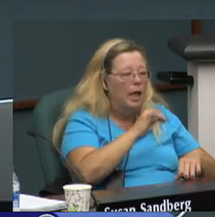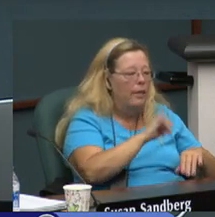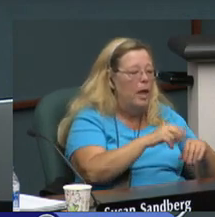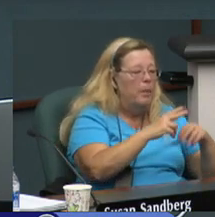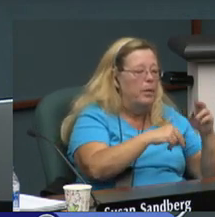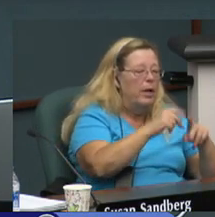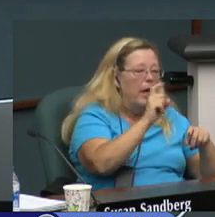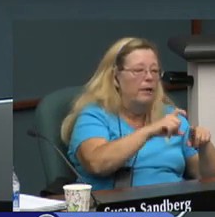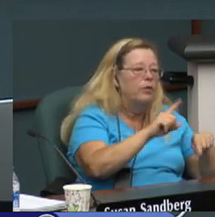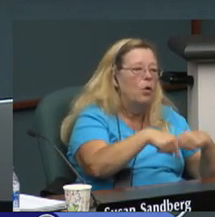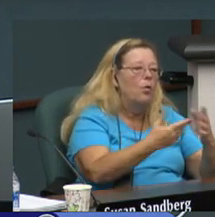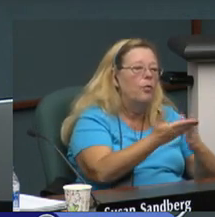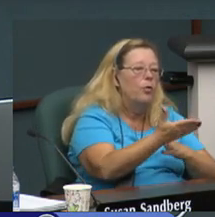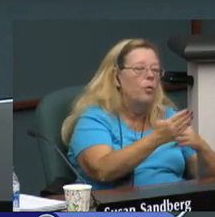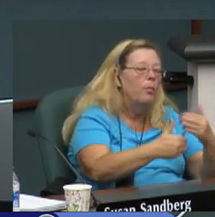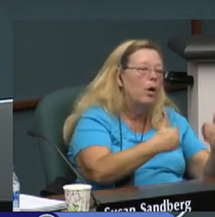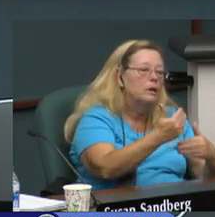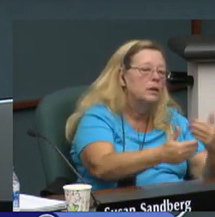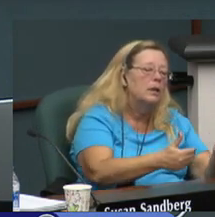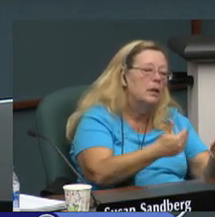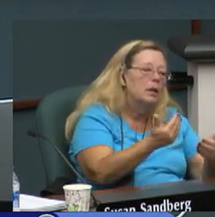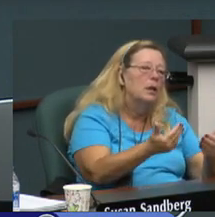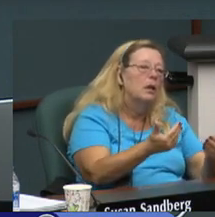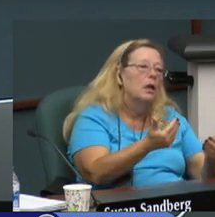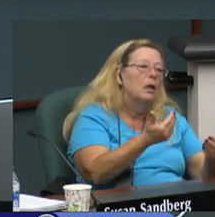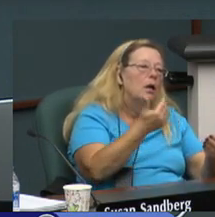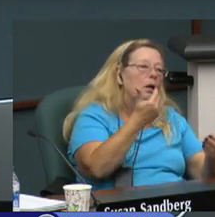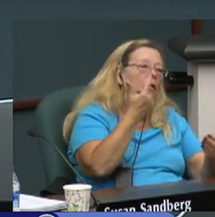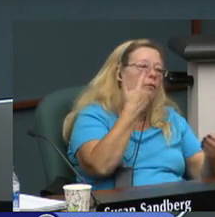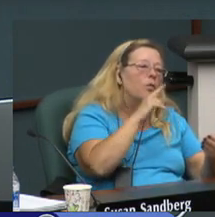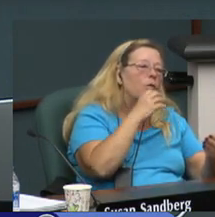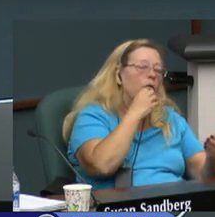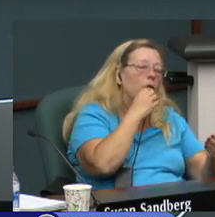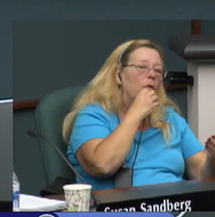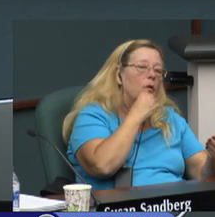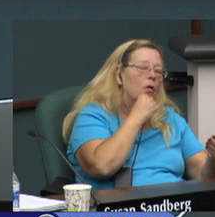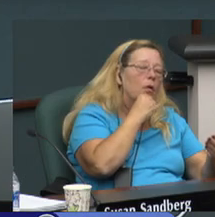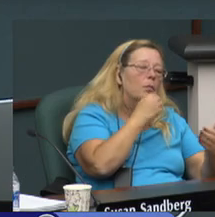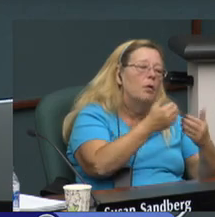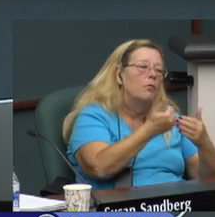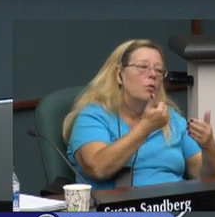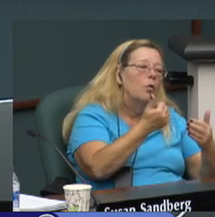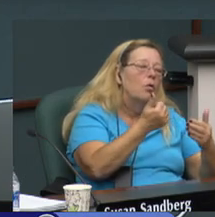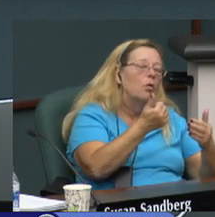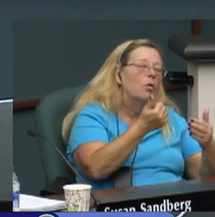process for a sort preservation to before it could just be I mean there are